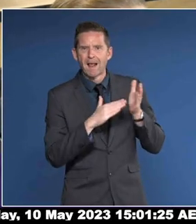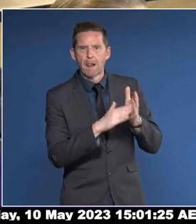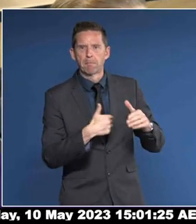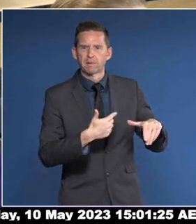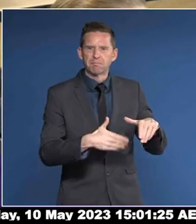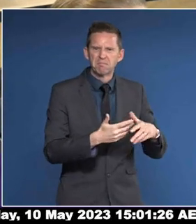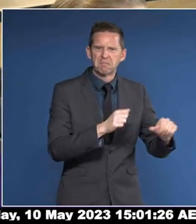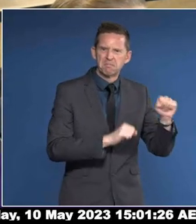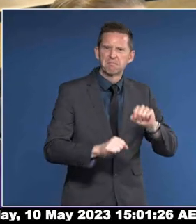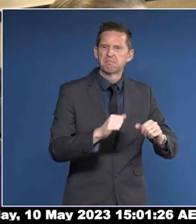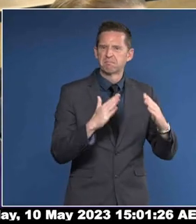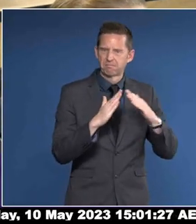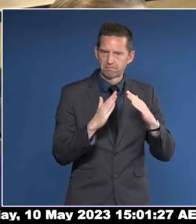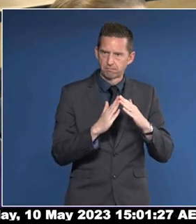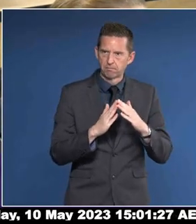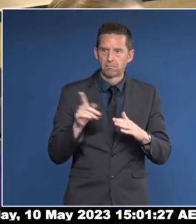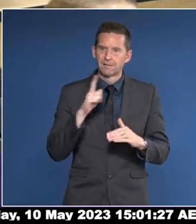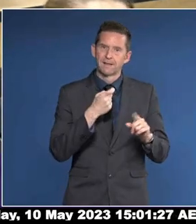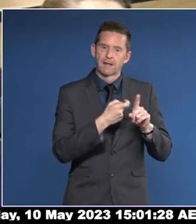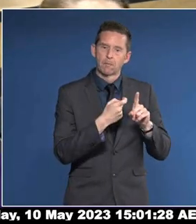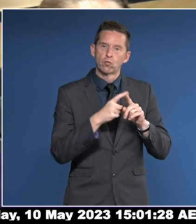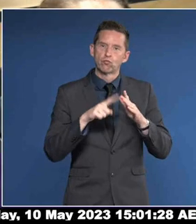And Kaleb and Jonathon's rooms at home too were completely bare.